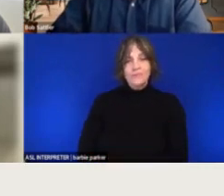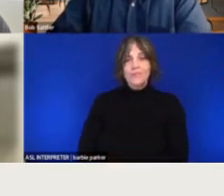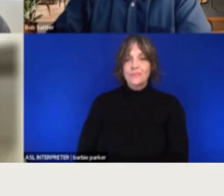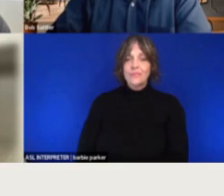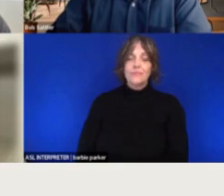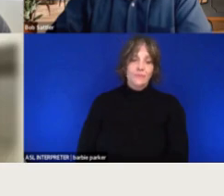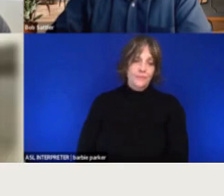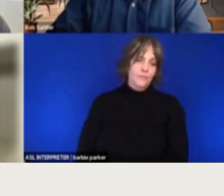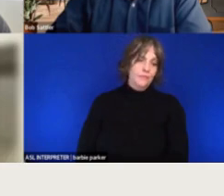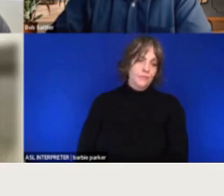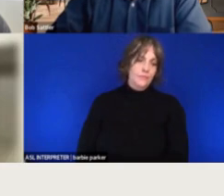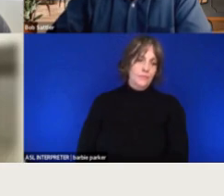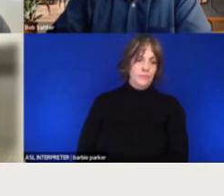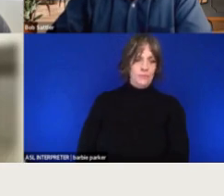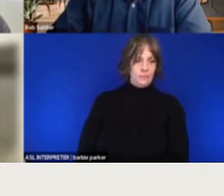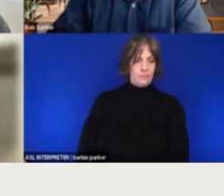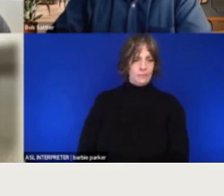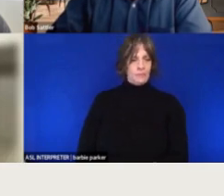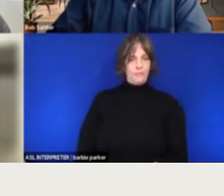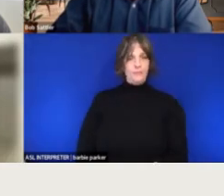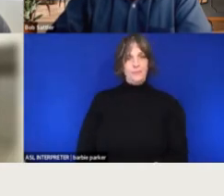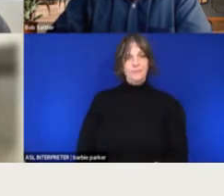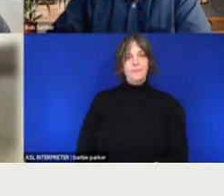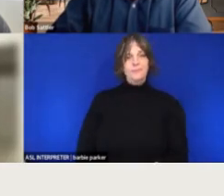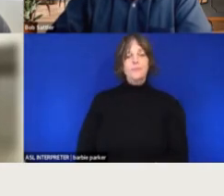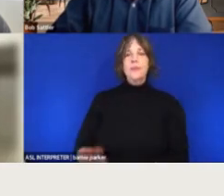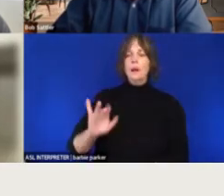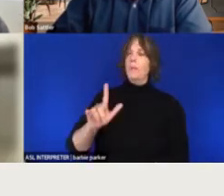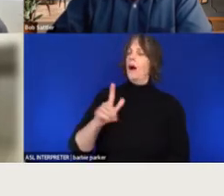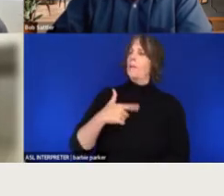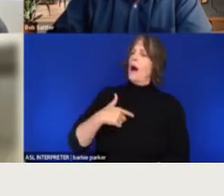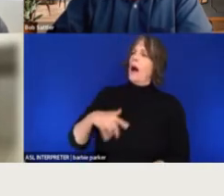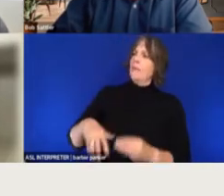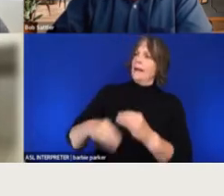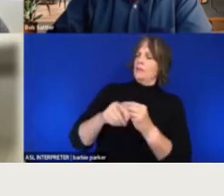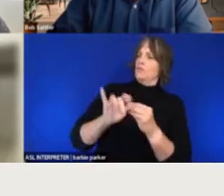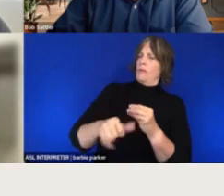Bob Sattler: Yeah, I would build on that. It really is about the discovery. I think the case manager has a very tough role.